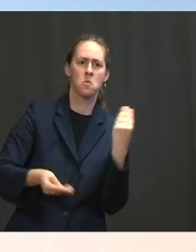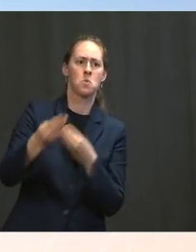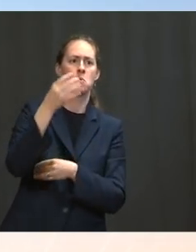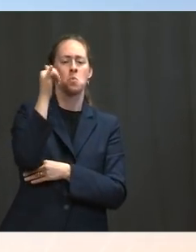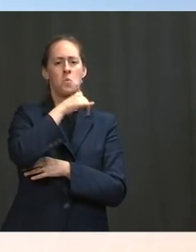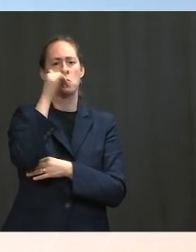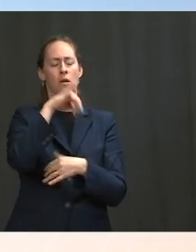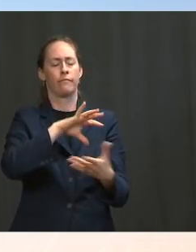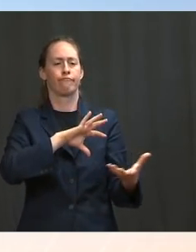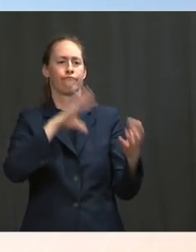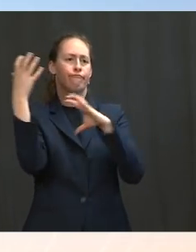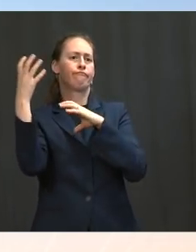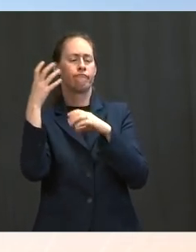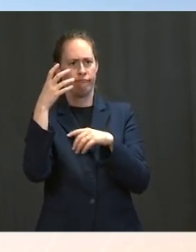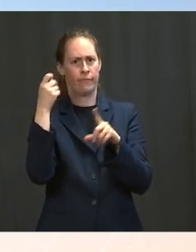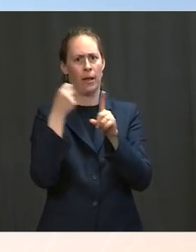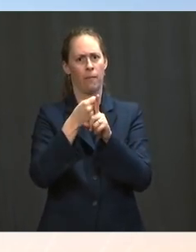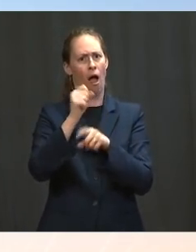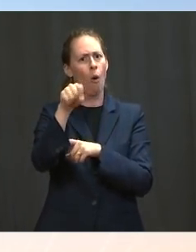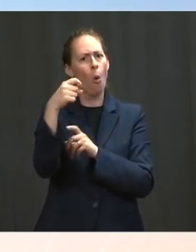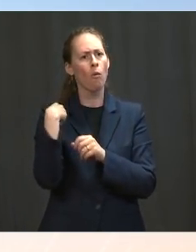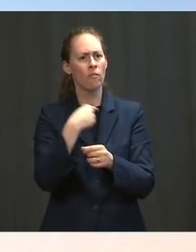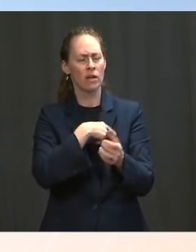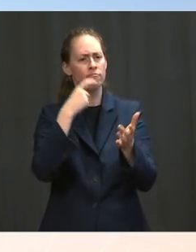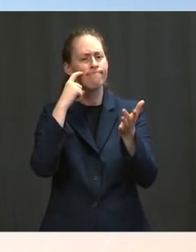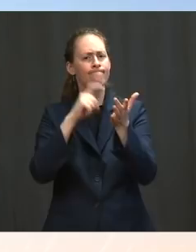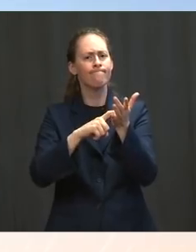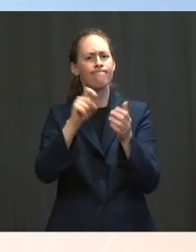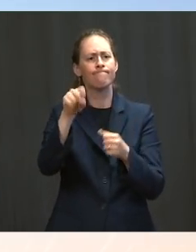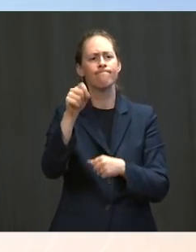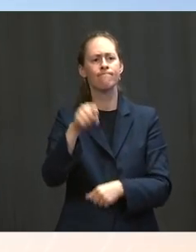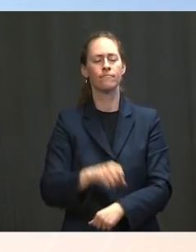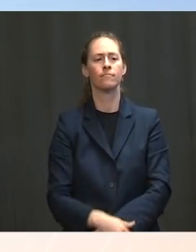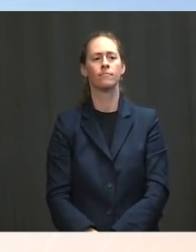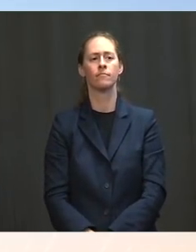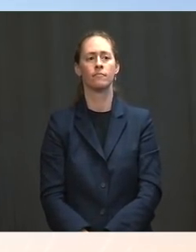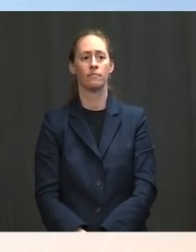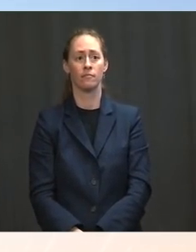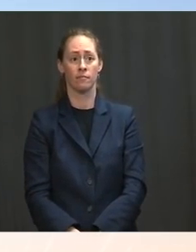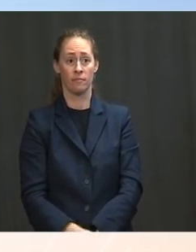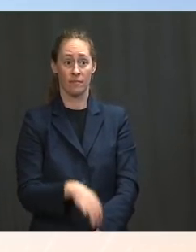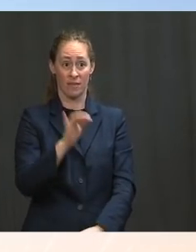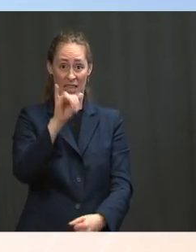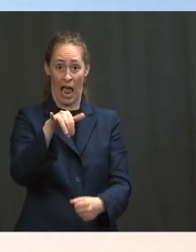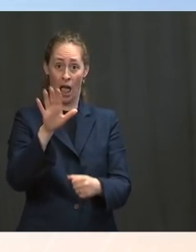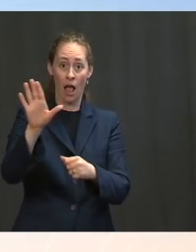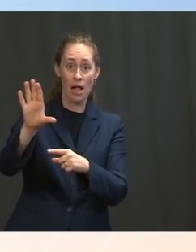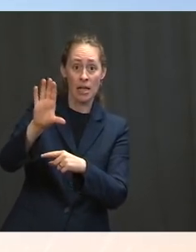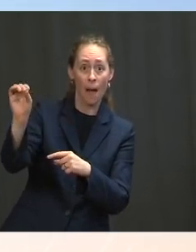And we recognize that. I can't speak to the communication strategy of the company, of course, which I know you're not exactly asking me to do.